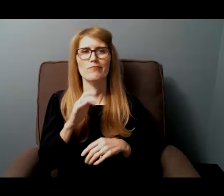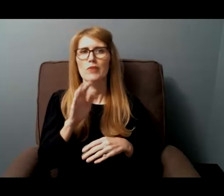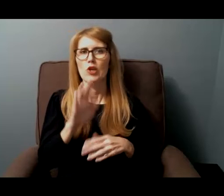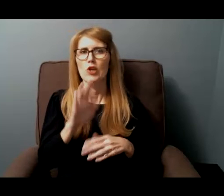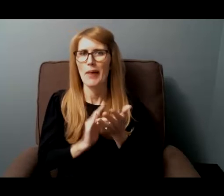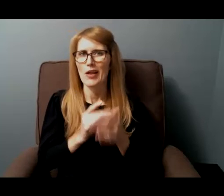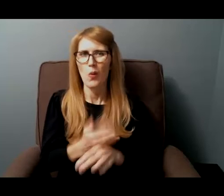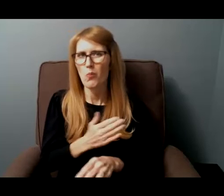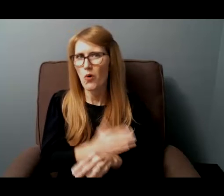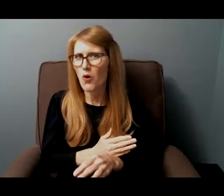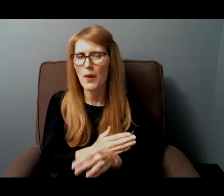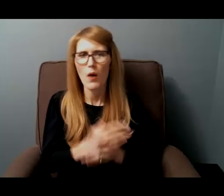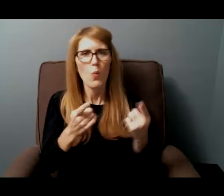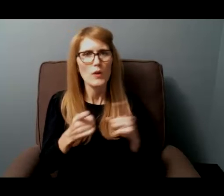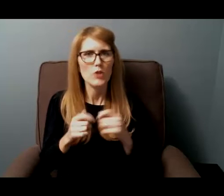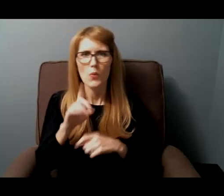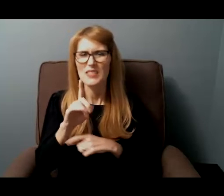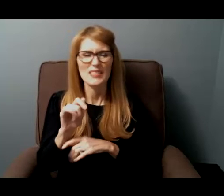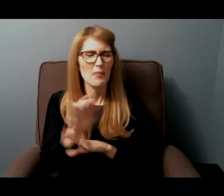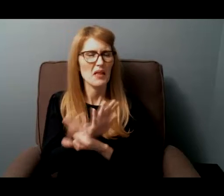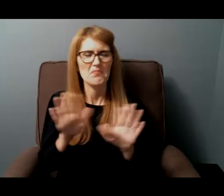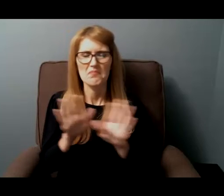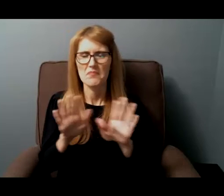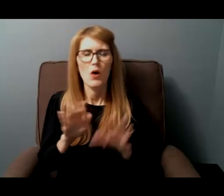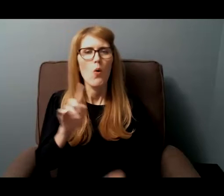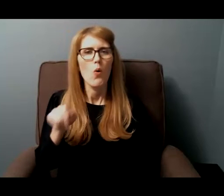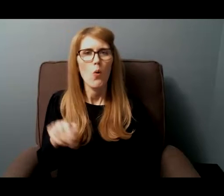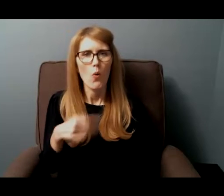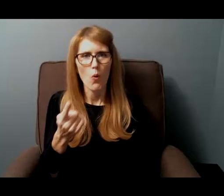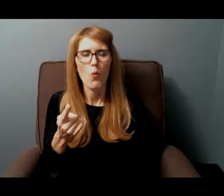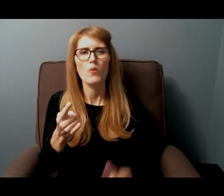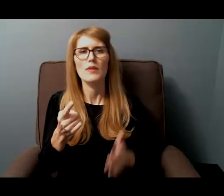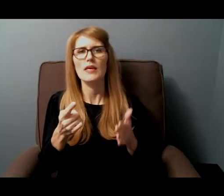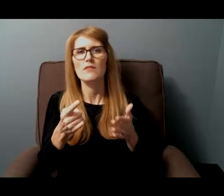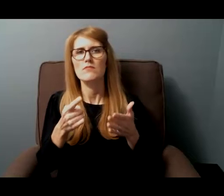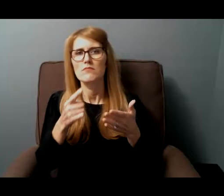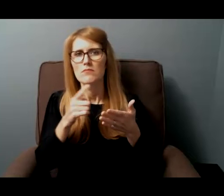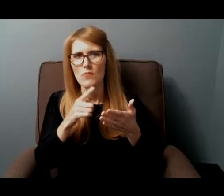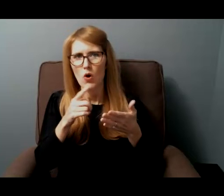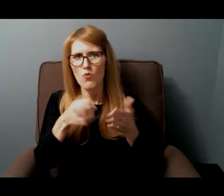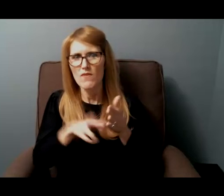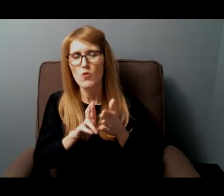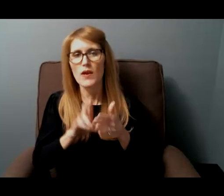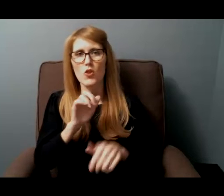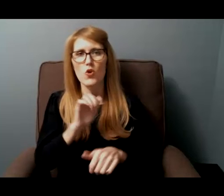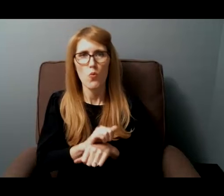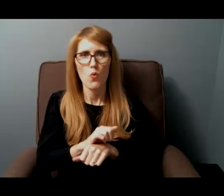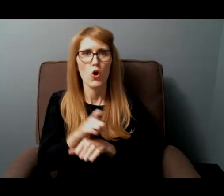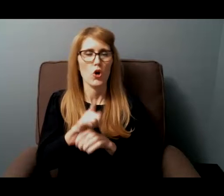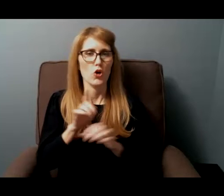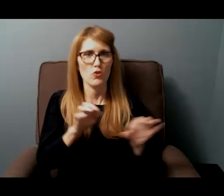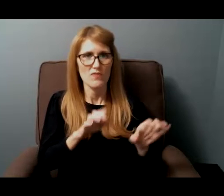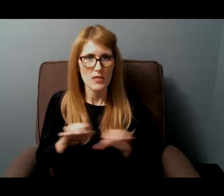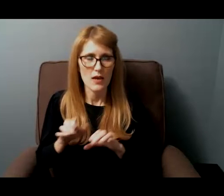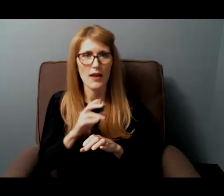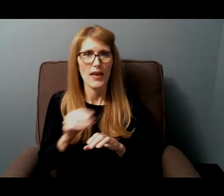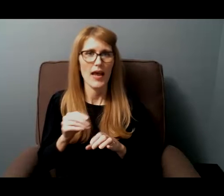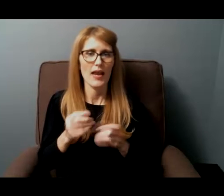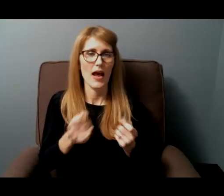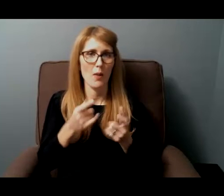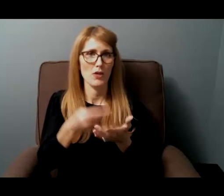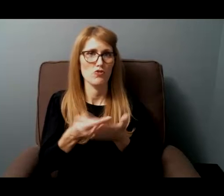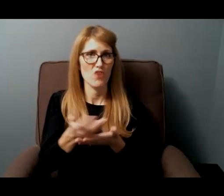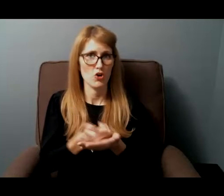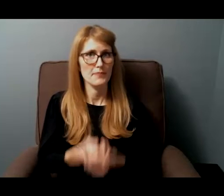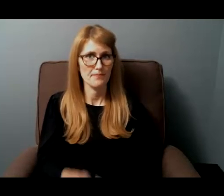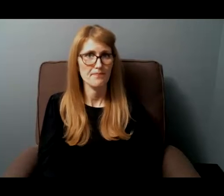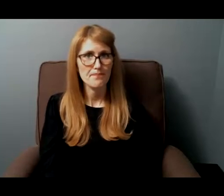disability. It is purely about the work that's been performed and earnings that have happened.